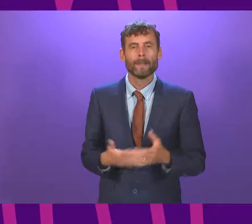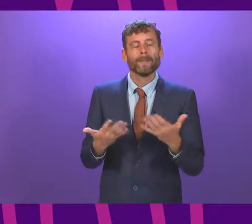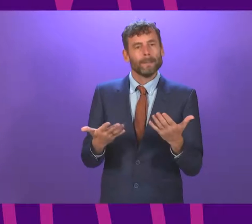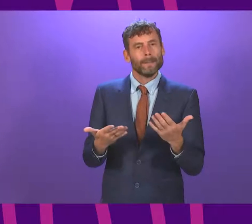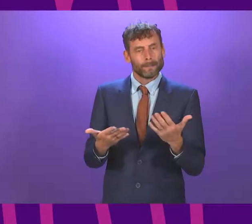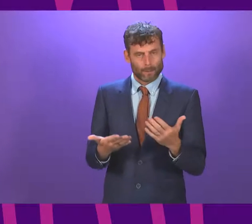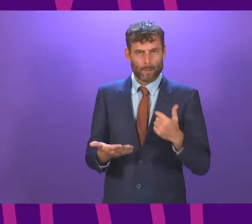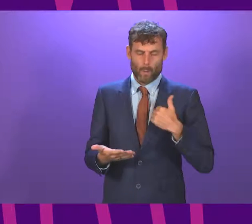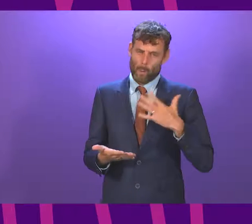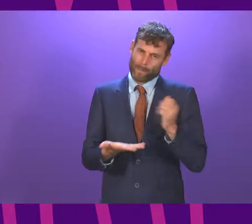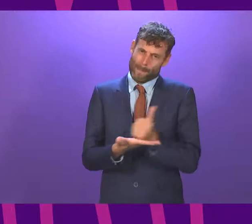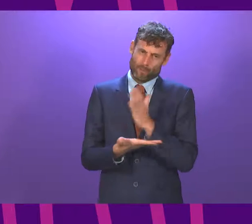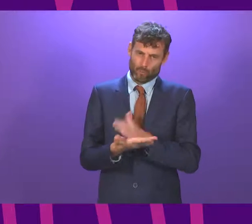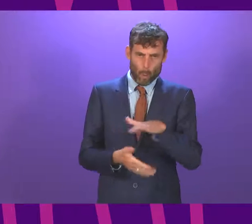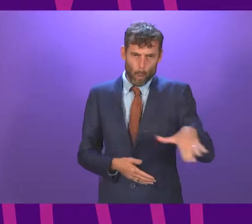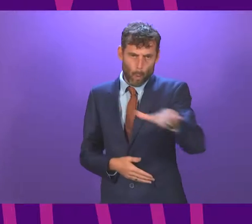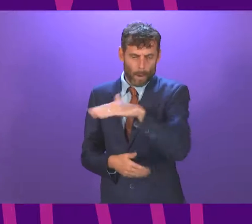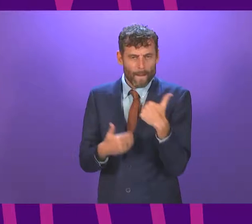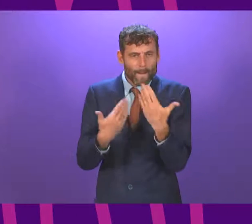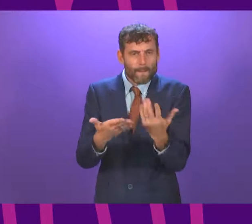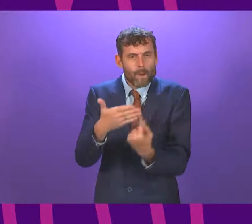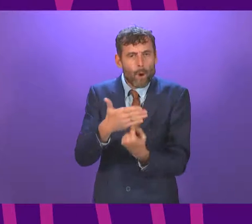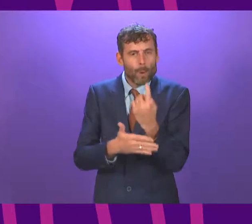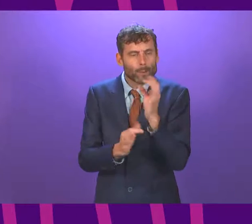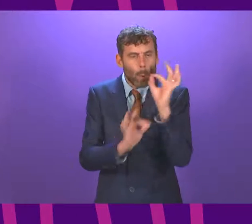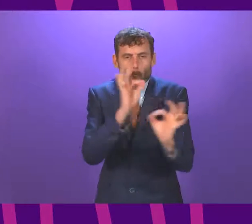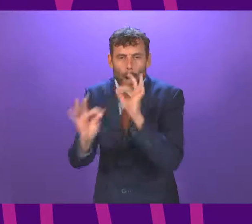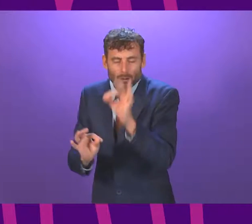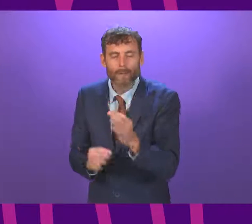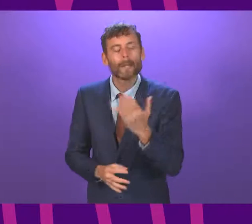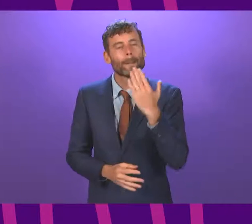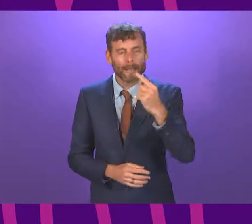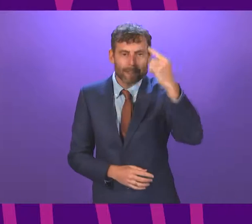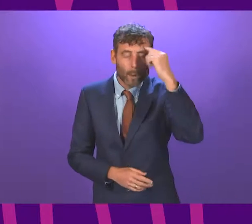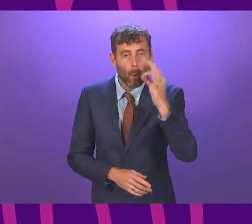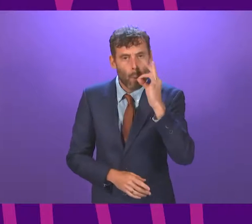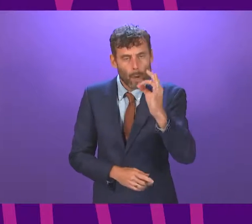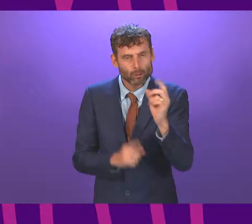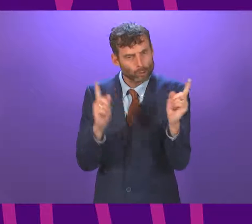as many people as possible, short and succinct questions and answers are always welcome.